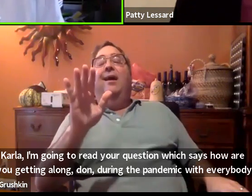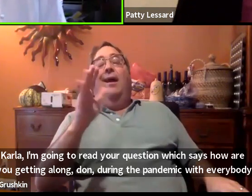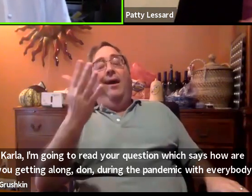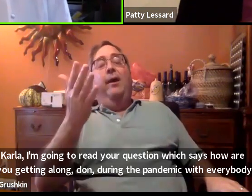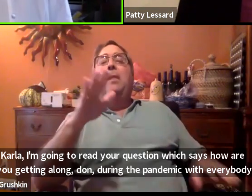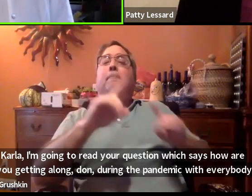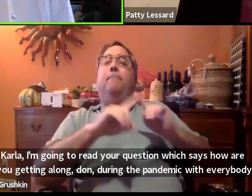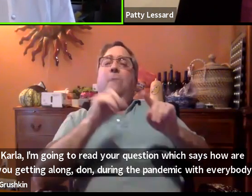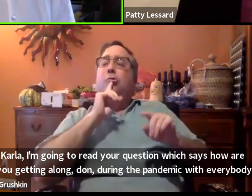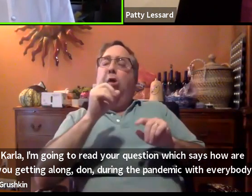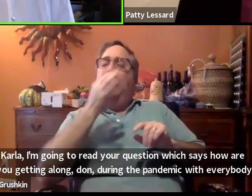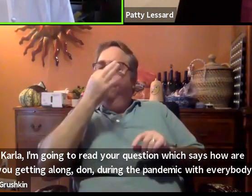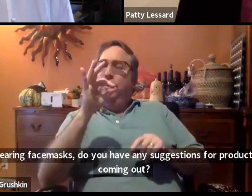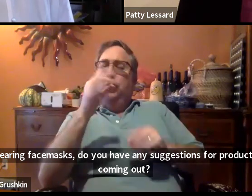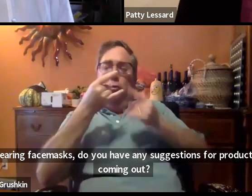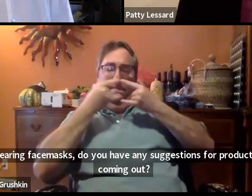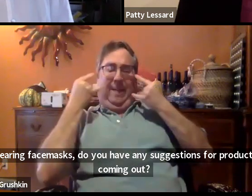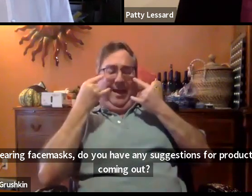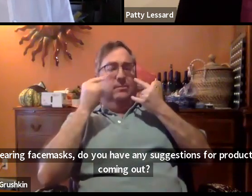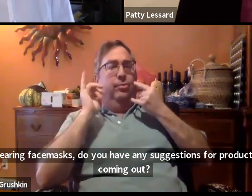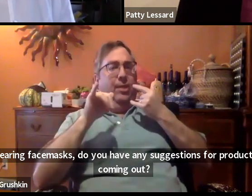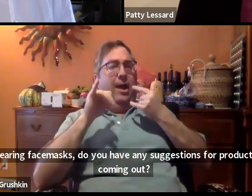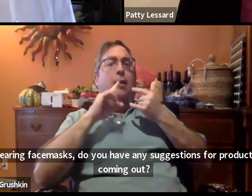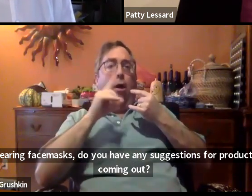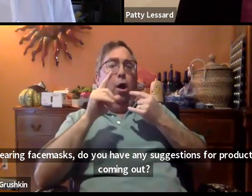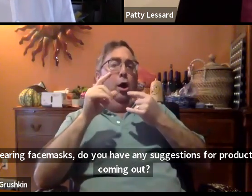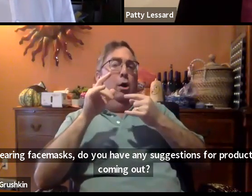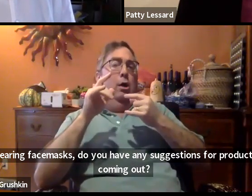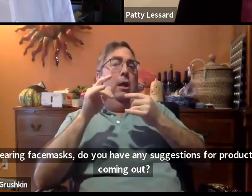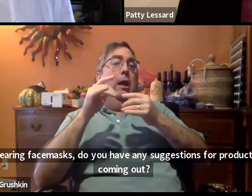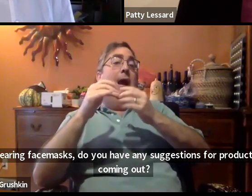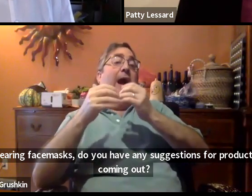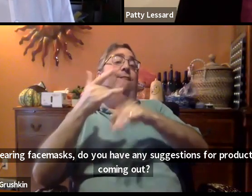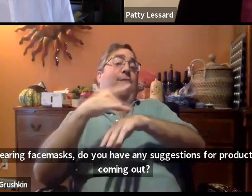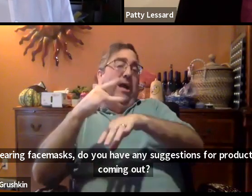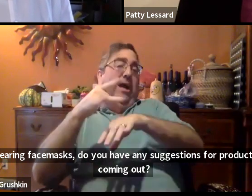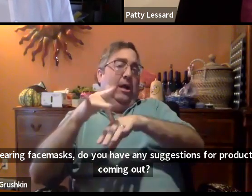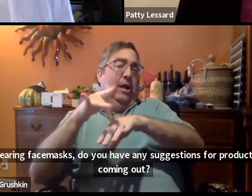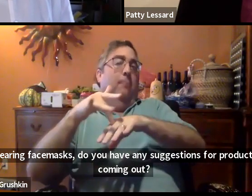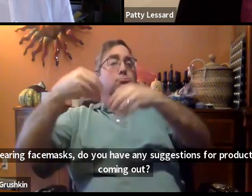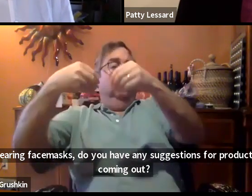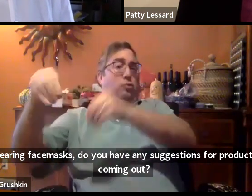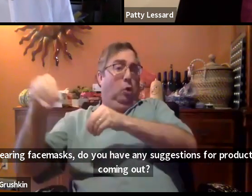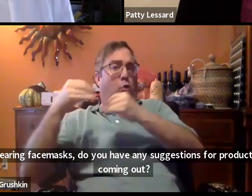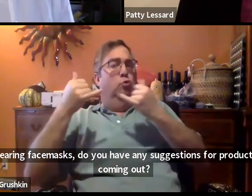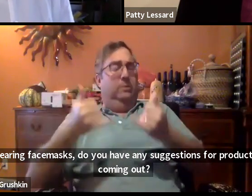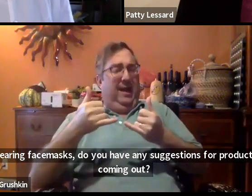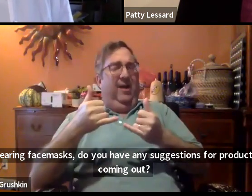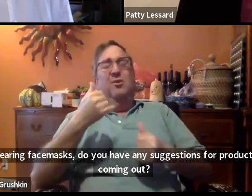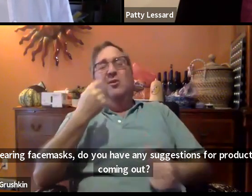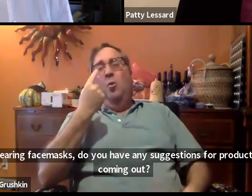are you getting along, don, during the pandemic with everybody wearing facemasks, do you have any suggestions for products coming out? ≫ Don: It sucks, it